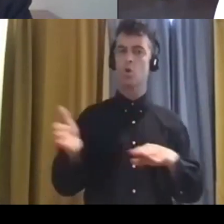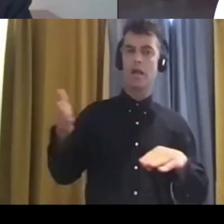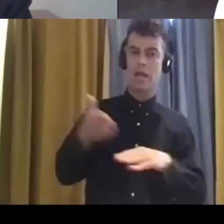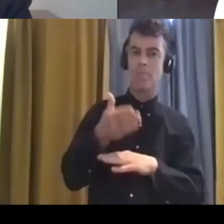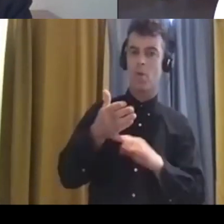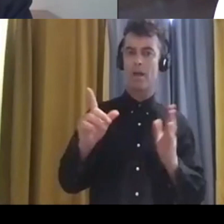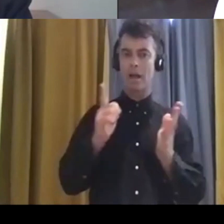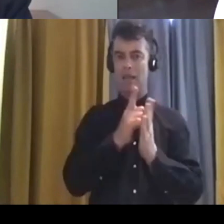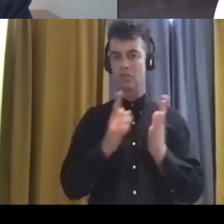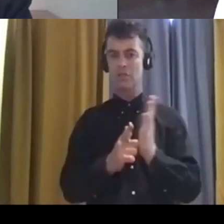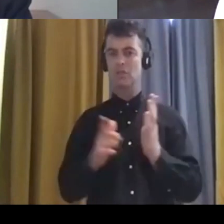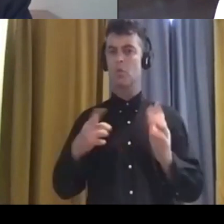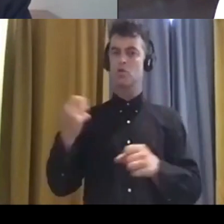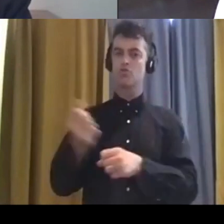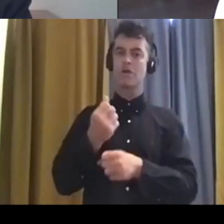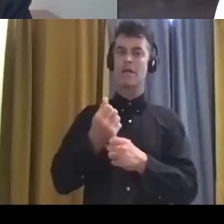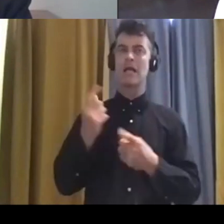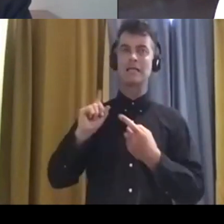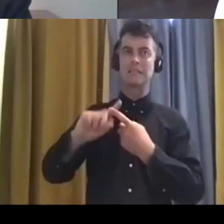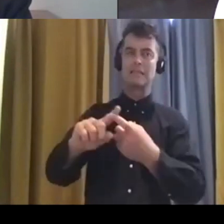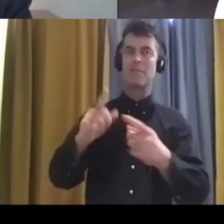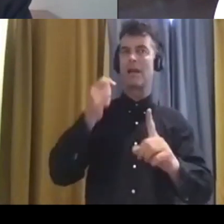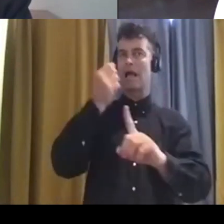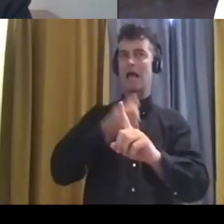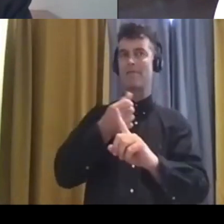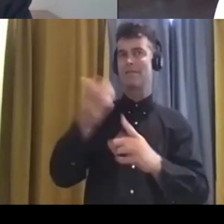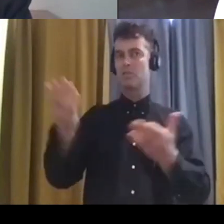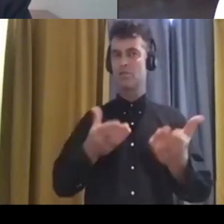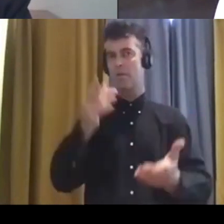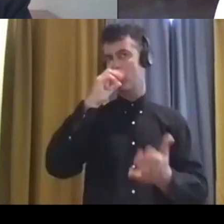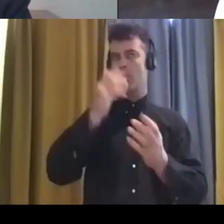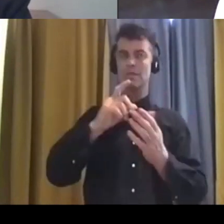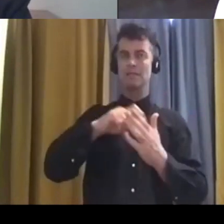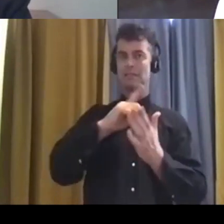she wants to create a sustainable advocacy service for people with disability, potentially